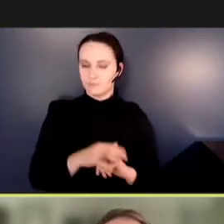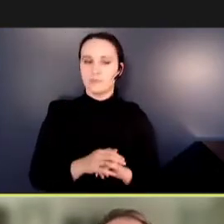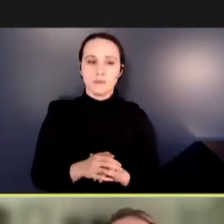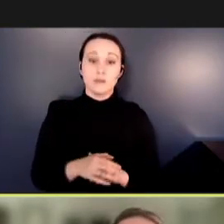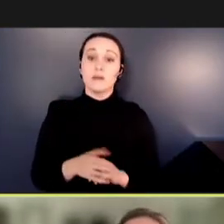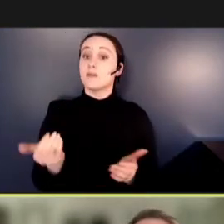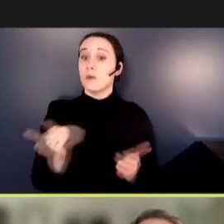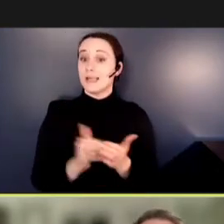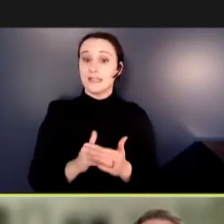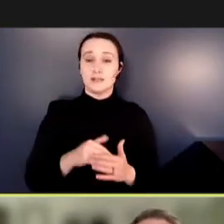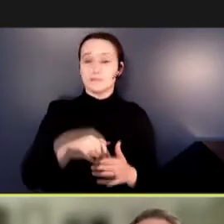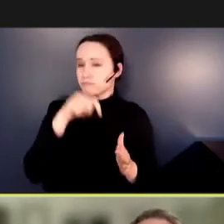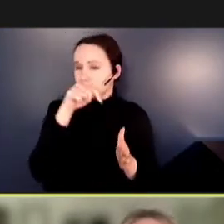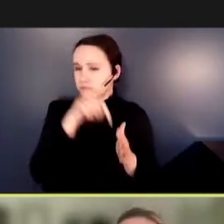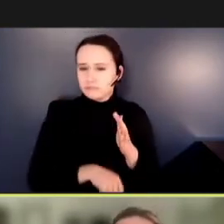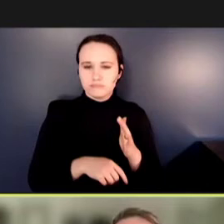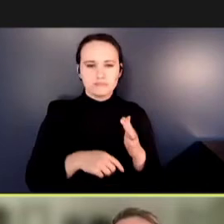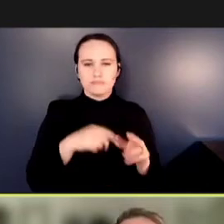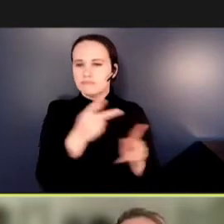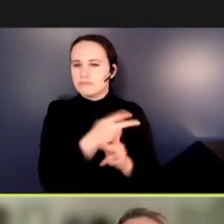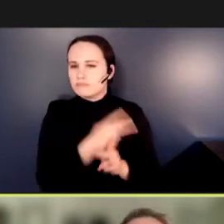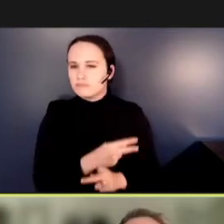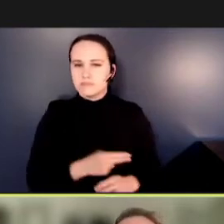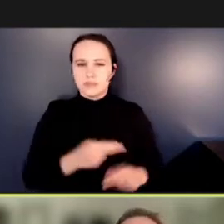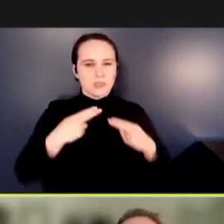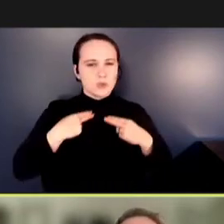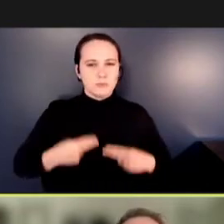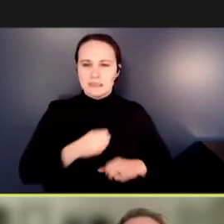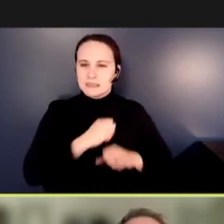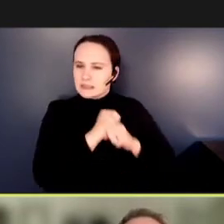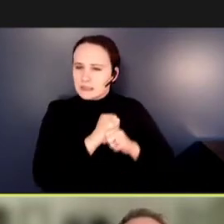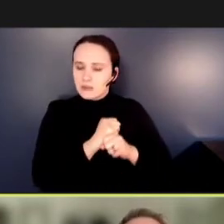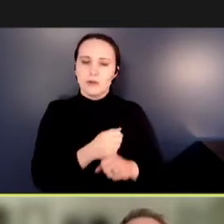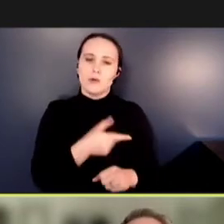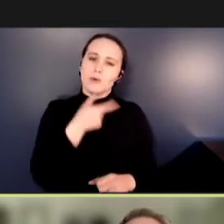we were able to predict who was going to respond and who wasn't prior to vaccination